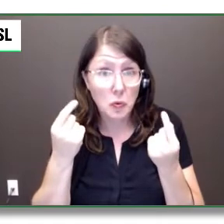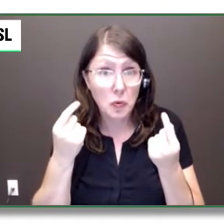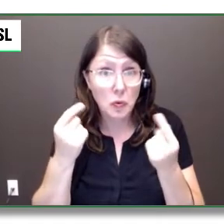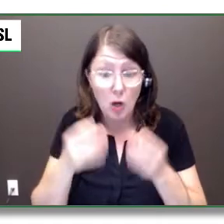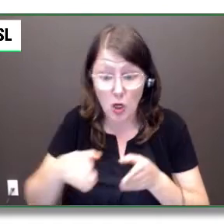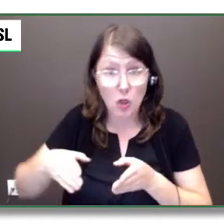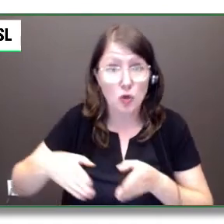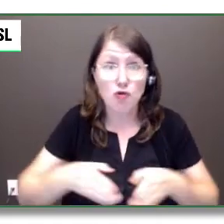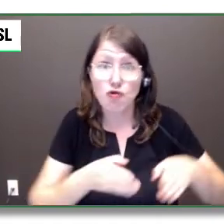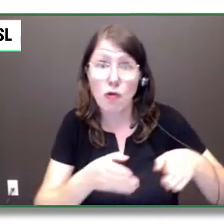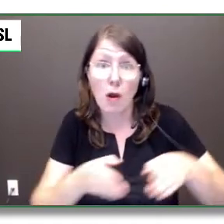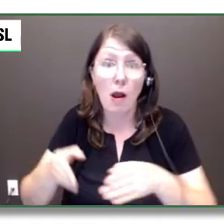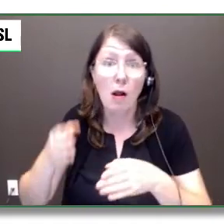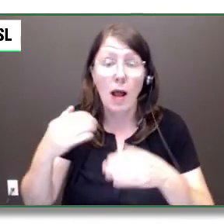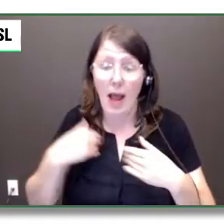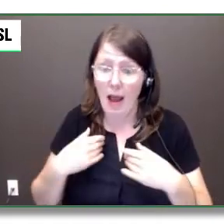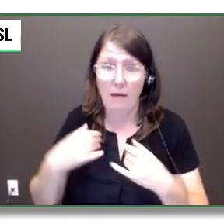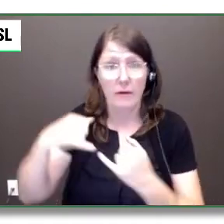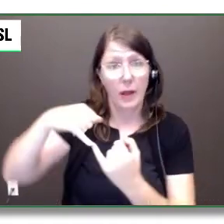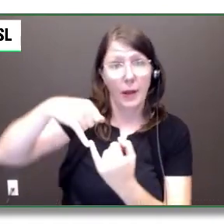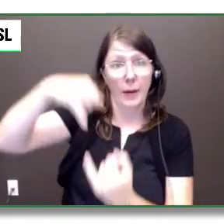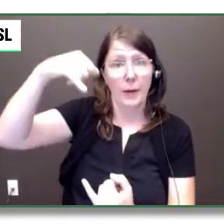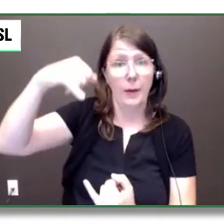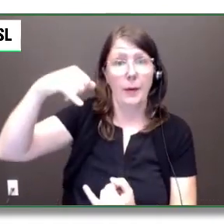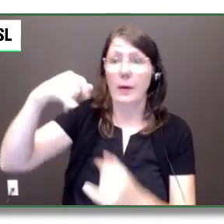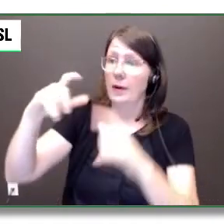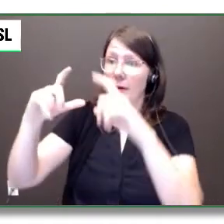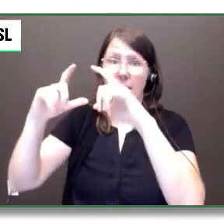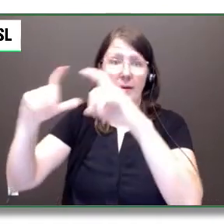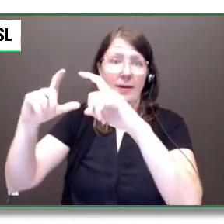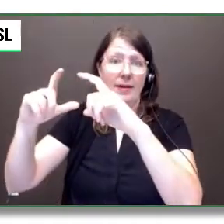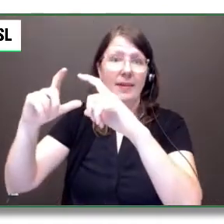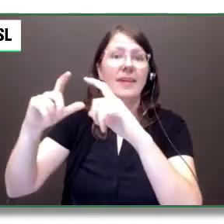can feel have that confidence that a you're going in the right direction and